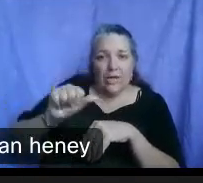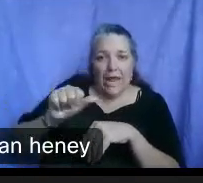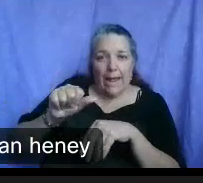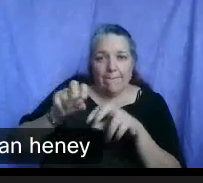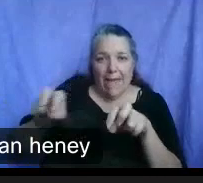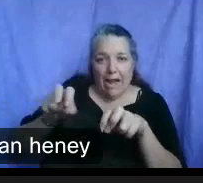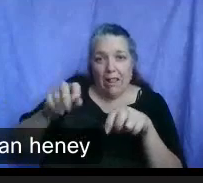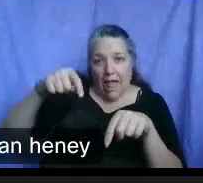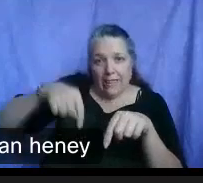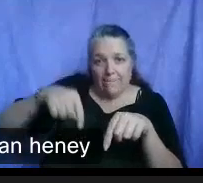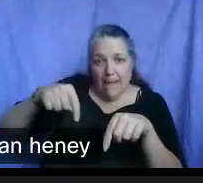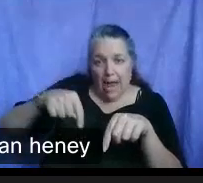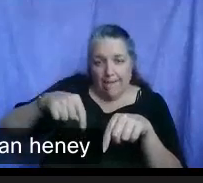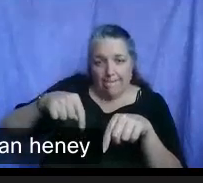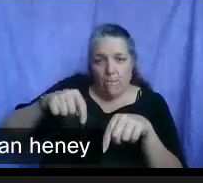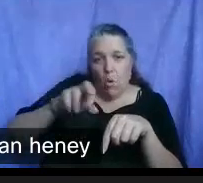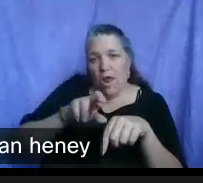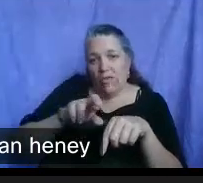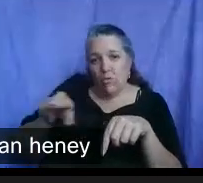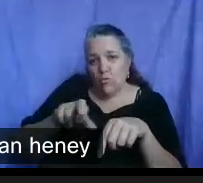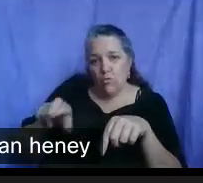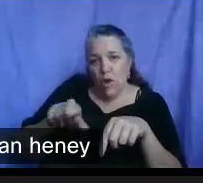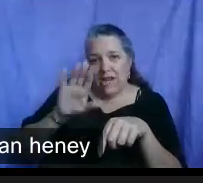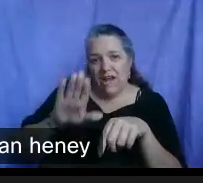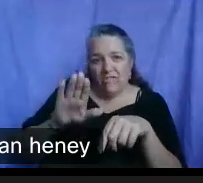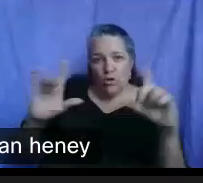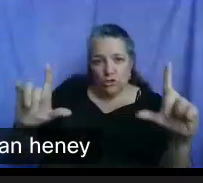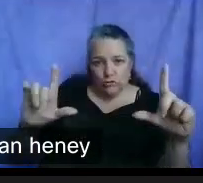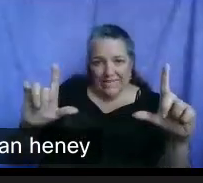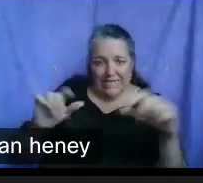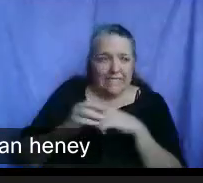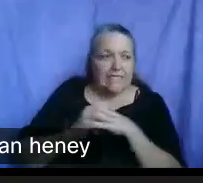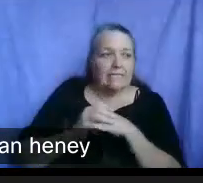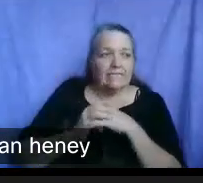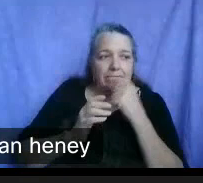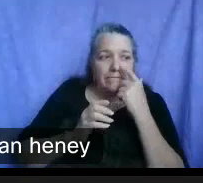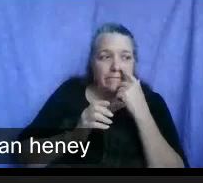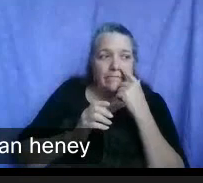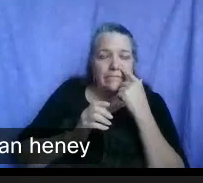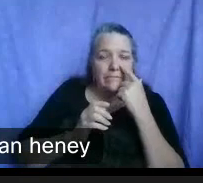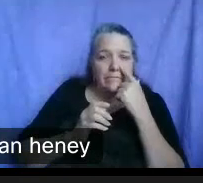at the bottom center or right side of your Webex screen. Please take a moment to locate that now.